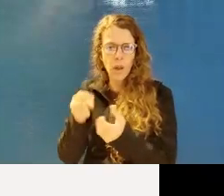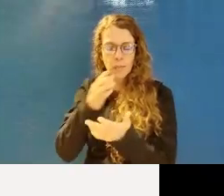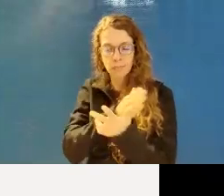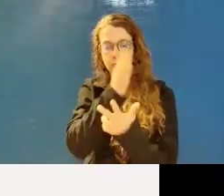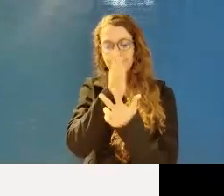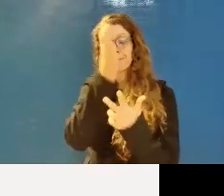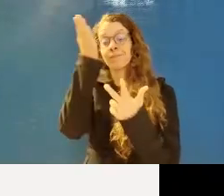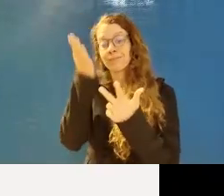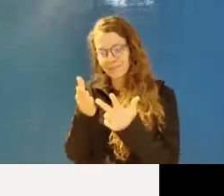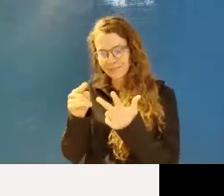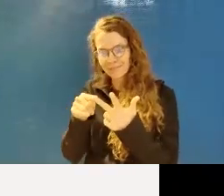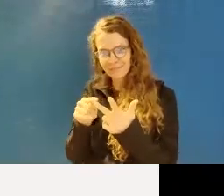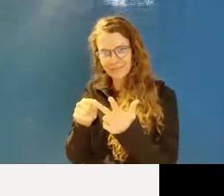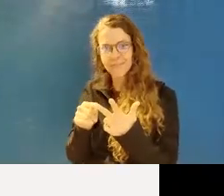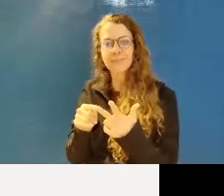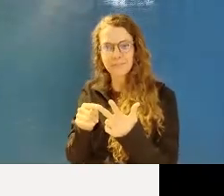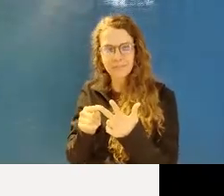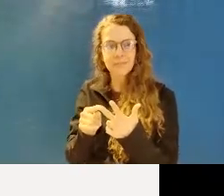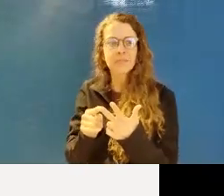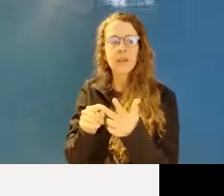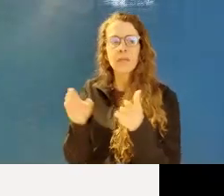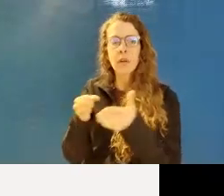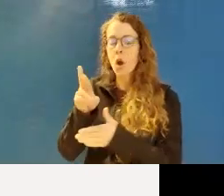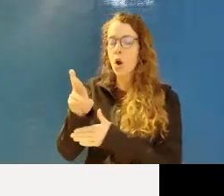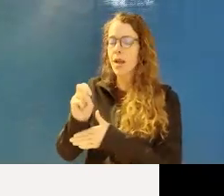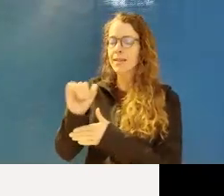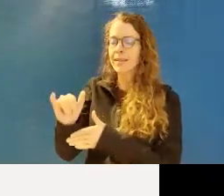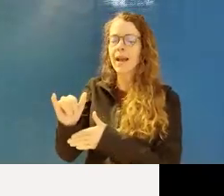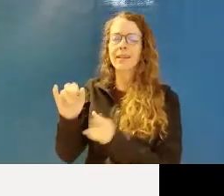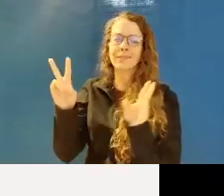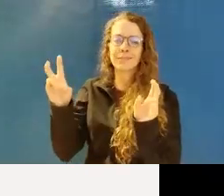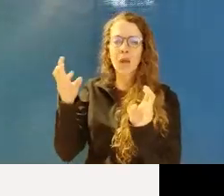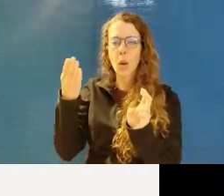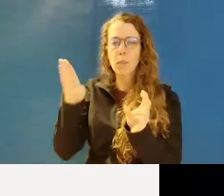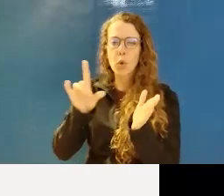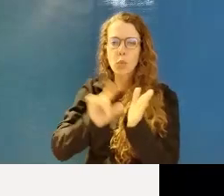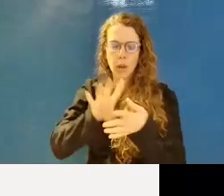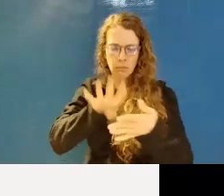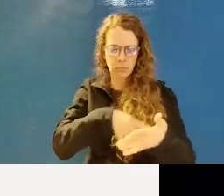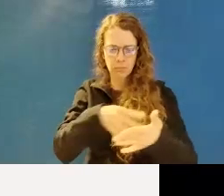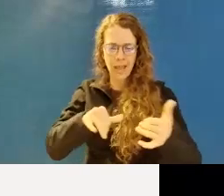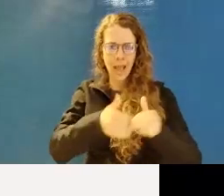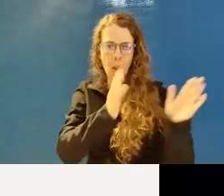This one is focused on RSI Blueprint: Creating a Consistent Interaction Plan for Your Courses.